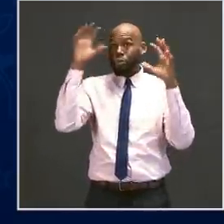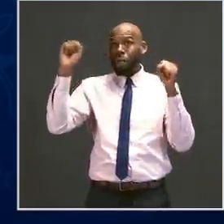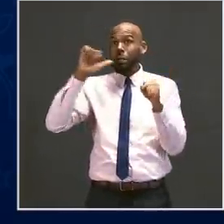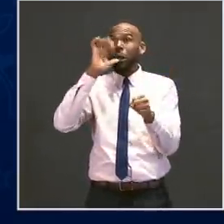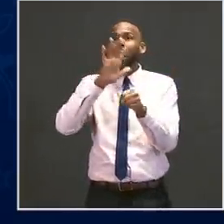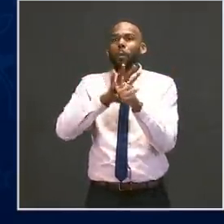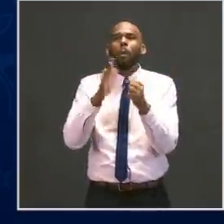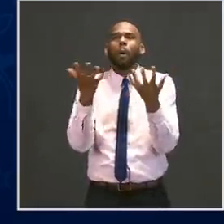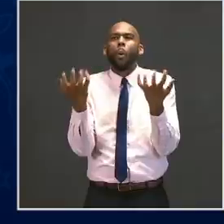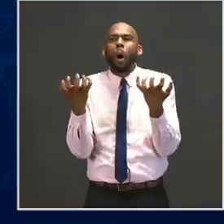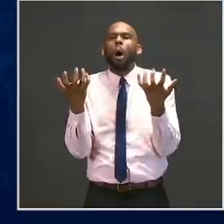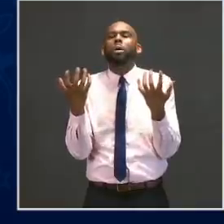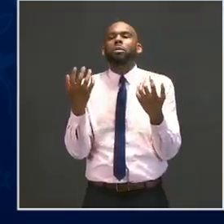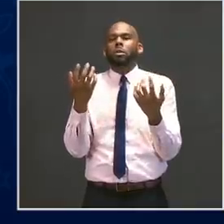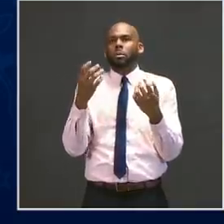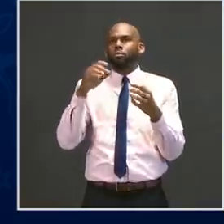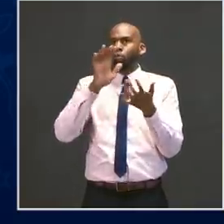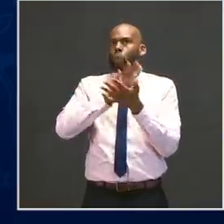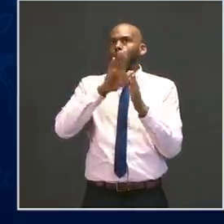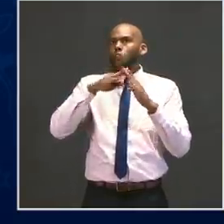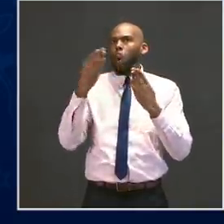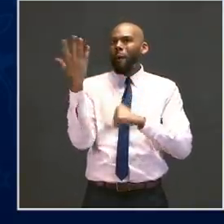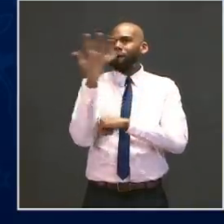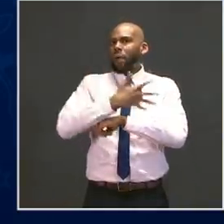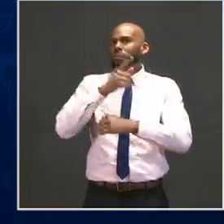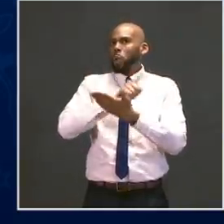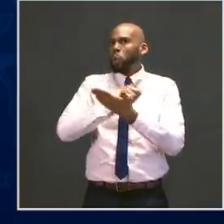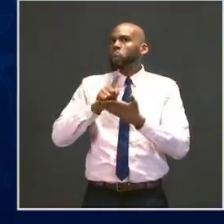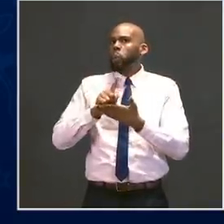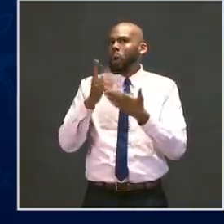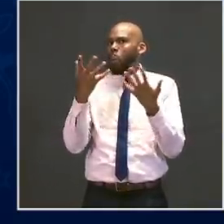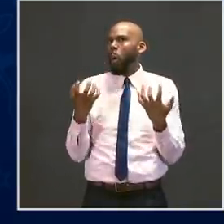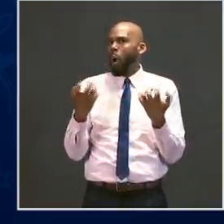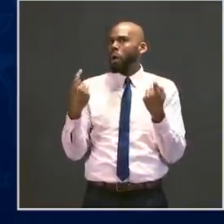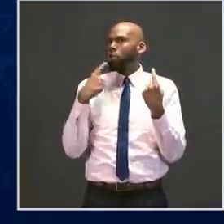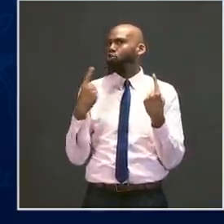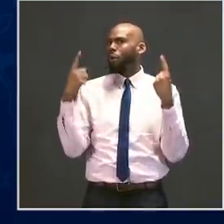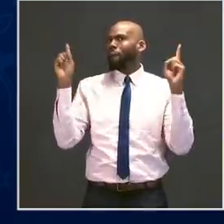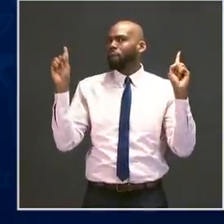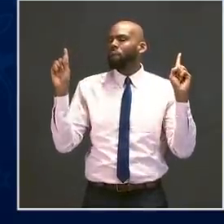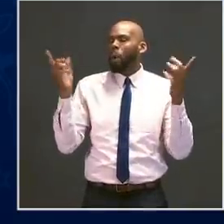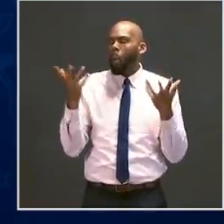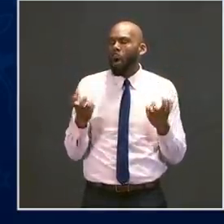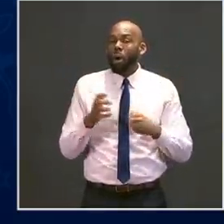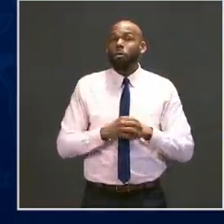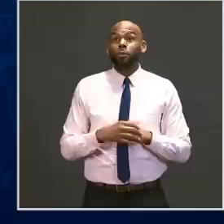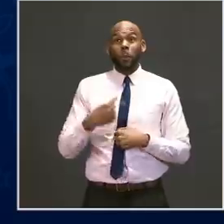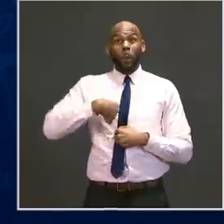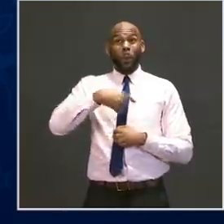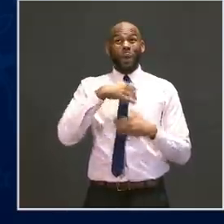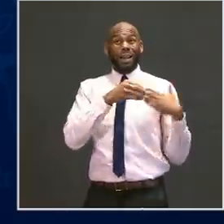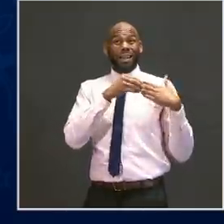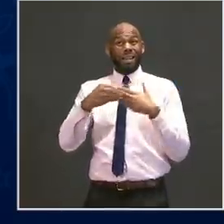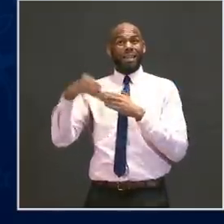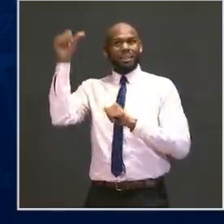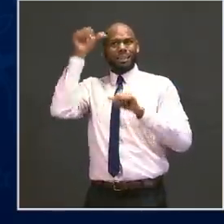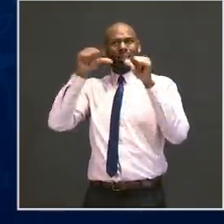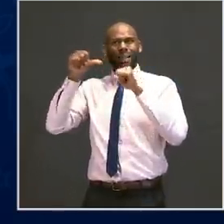are open five days a week. That's what he wants to achieve. And we are going to lead with science and the advice that they are giving us,